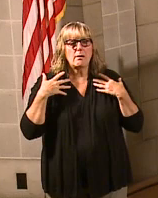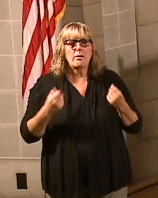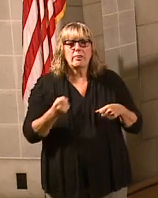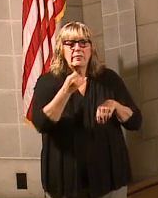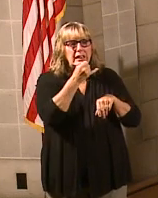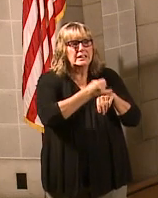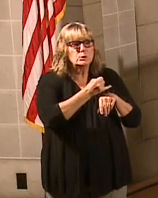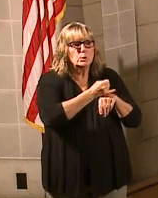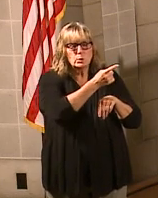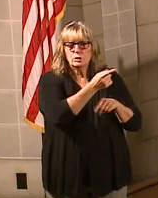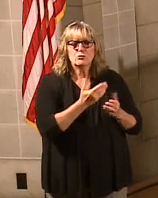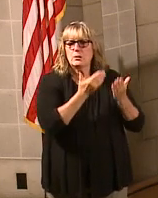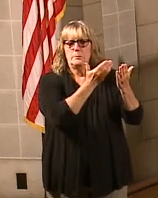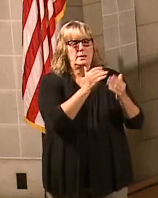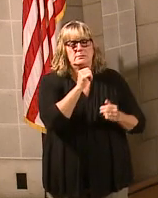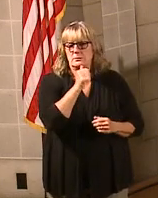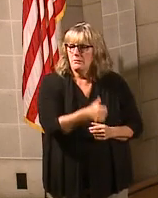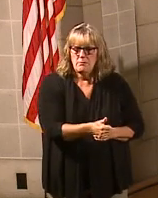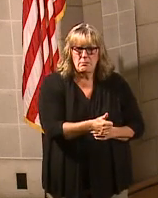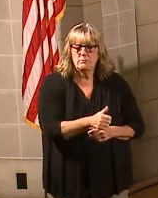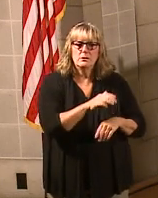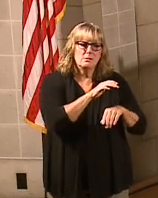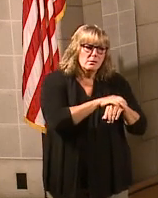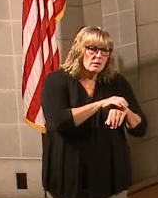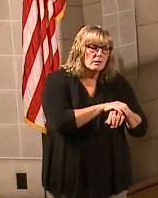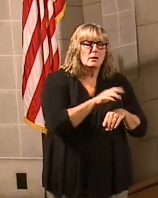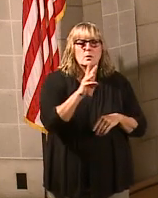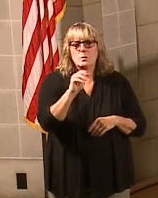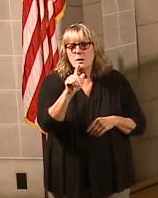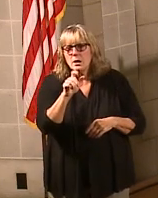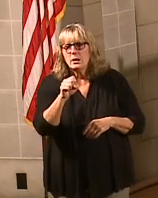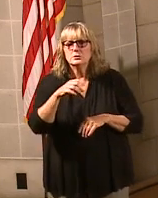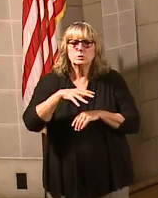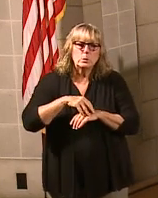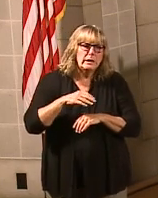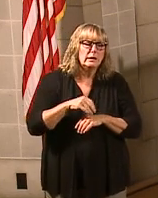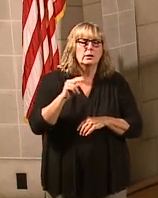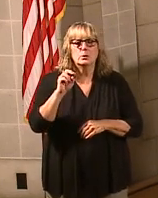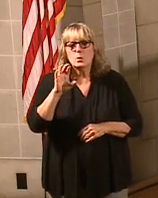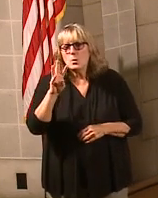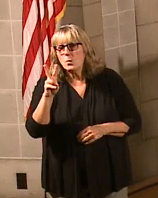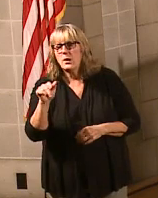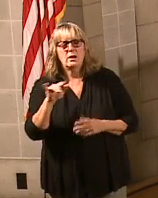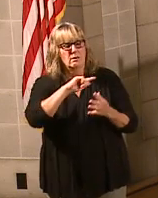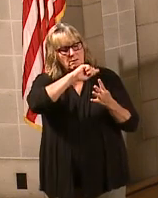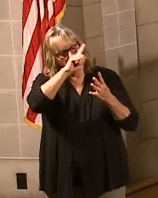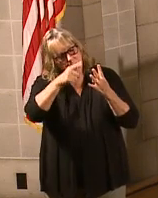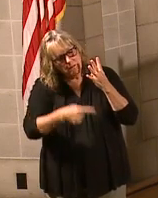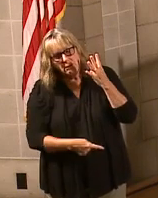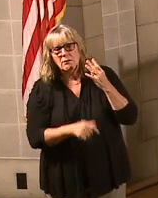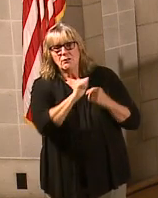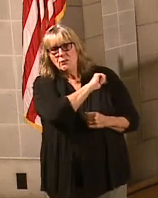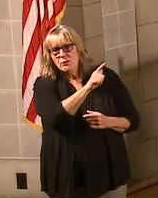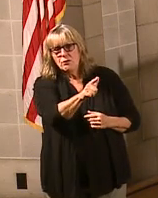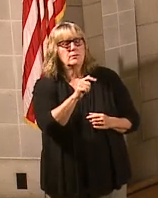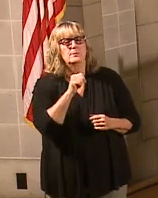POTENTIAL HARM THAT IT CAN CAUSE, I BELIEVE IT'S THE NORWEGIAN PUBLIC HEALTH